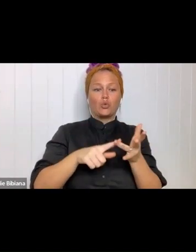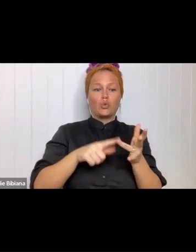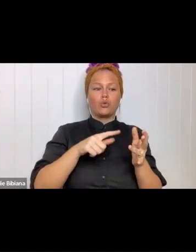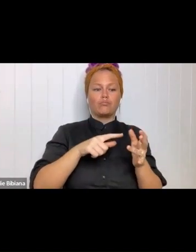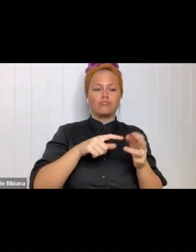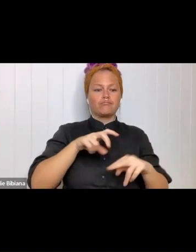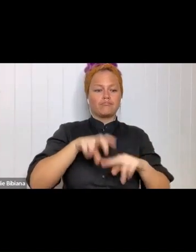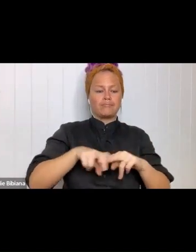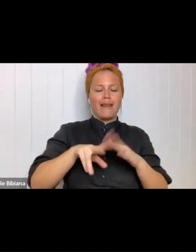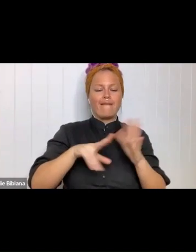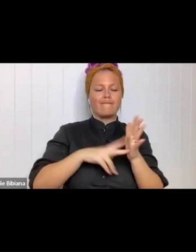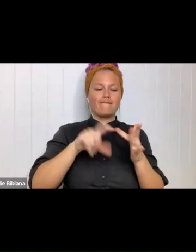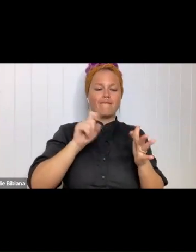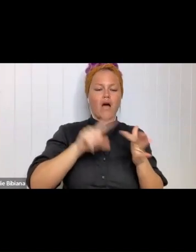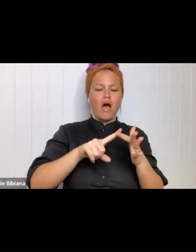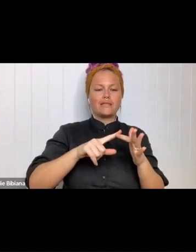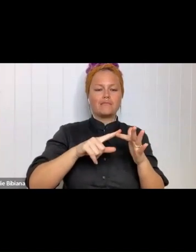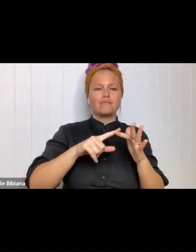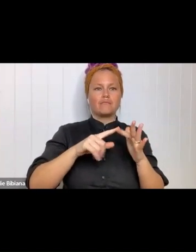they will then take over when as chair and when as vice chair